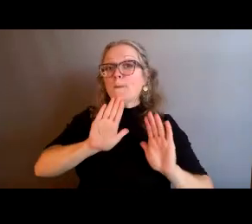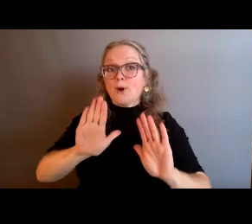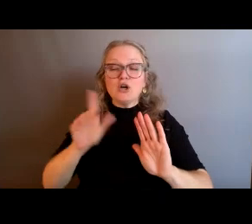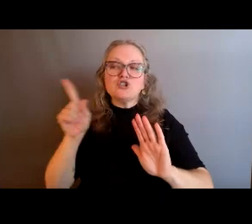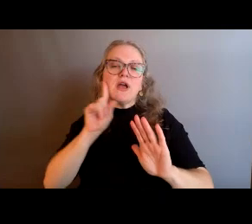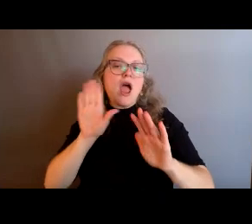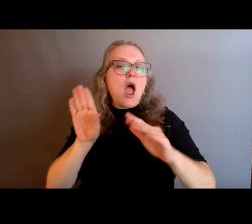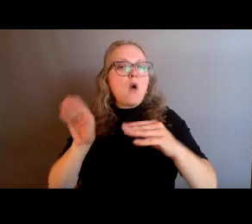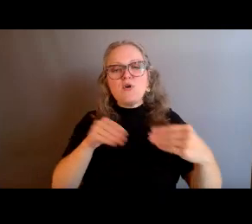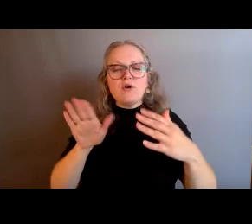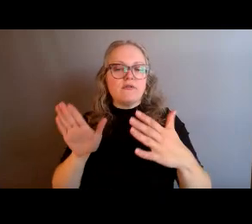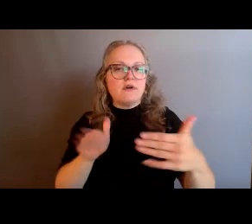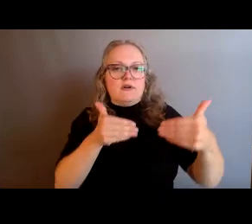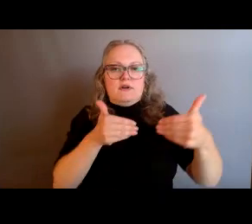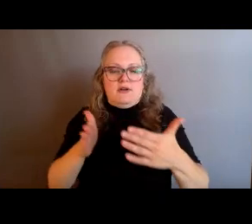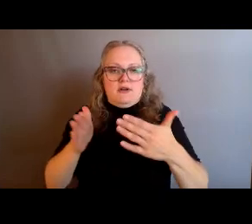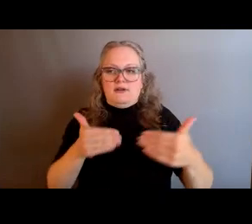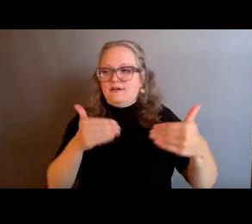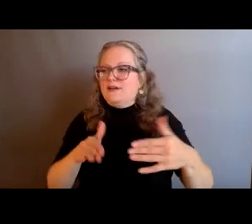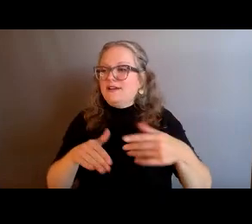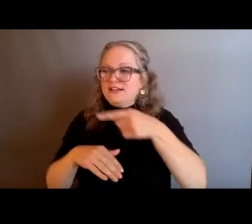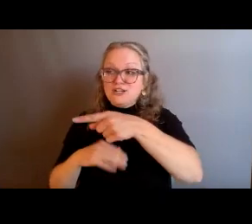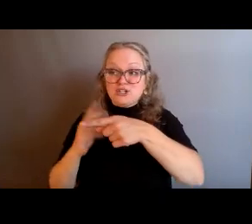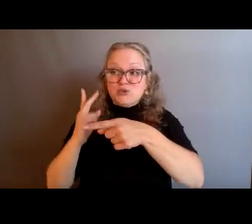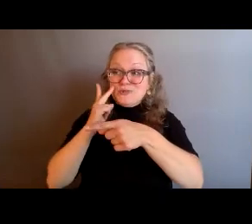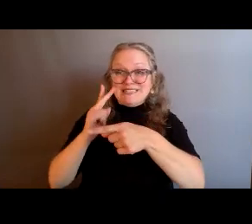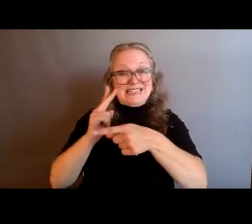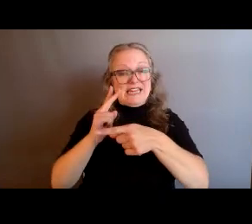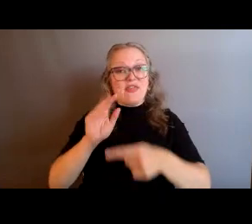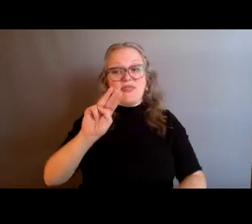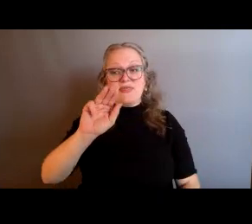What happens is the mall? Yes, right there. The hammer will move.